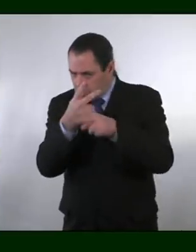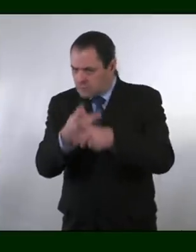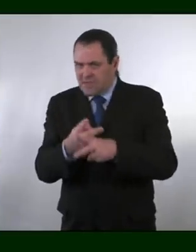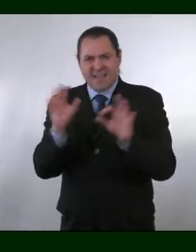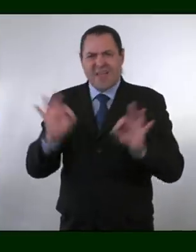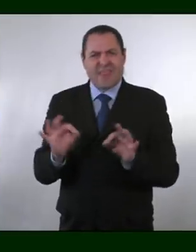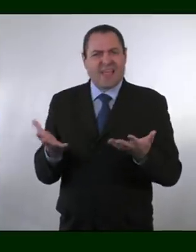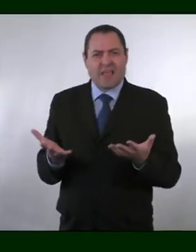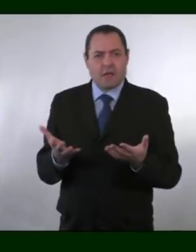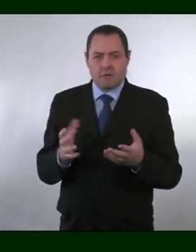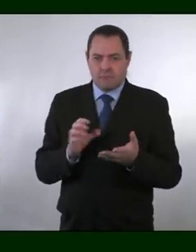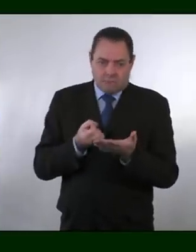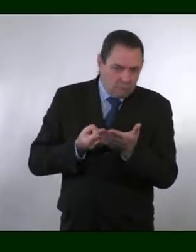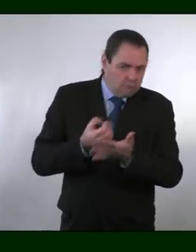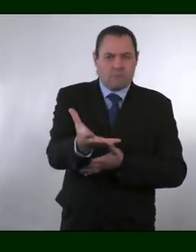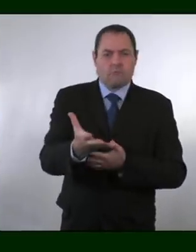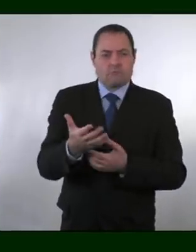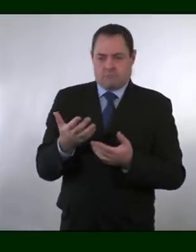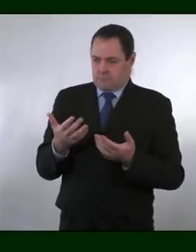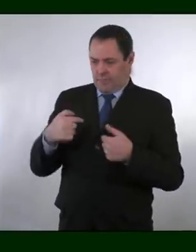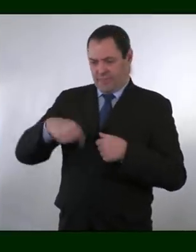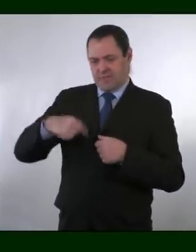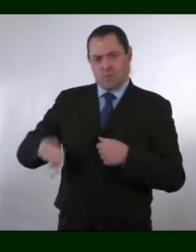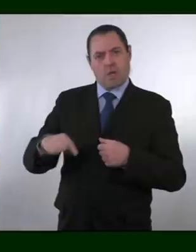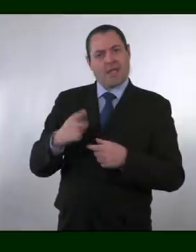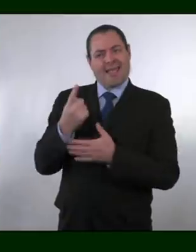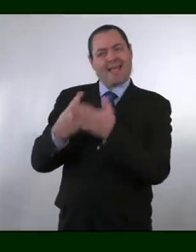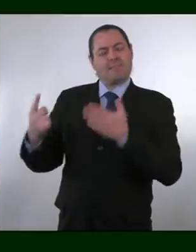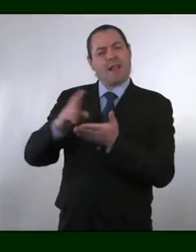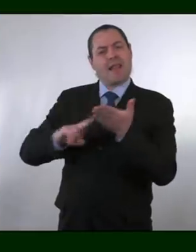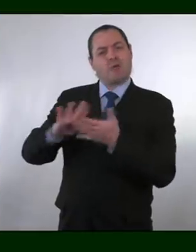Audit Office concluded that the Government’s approach was, in its words, “diminished public